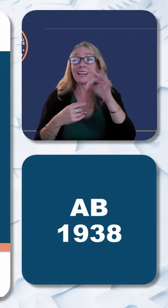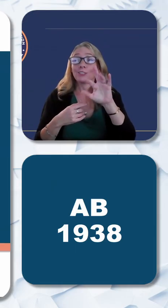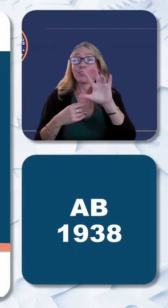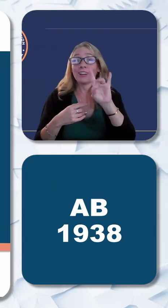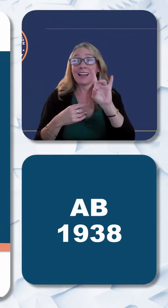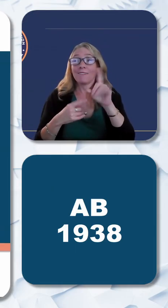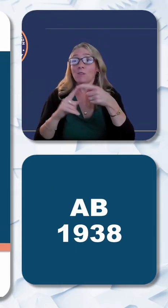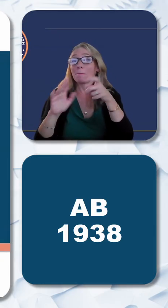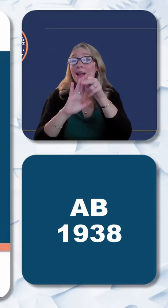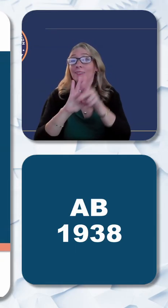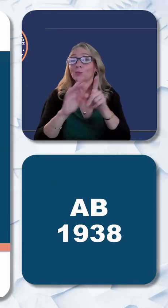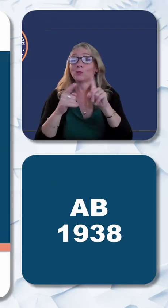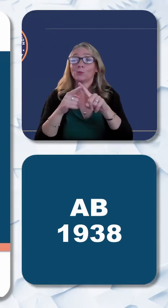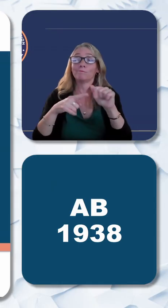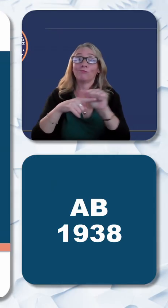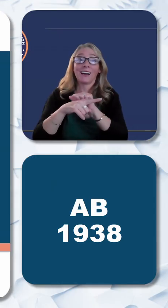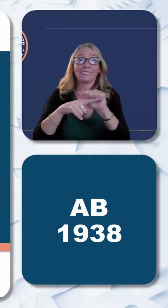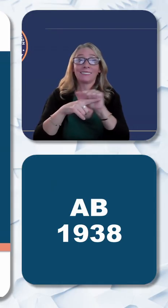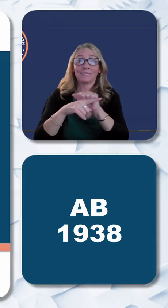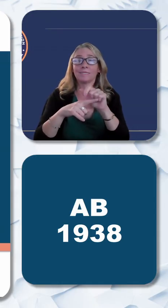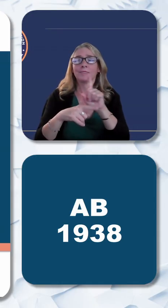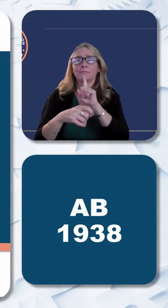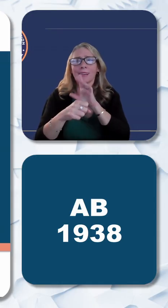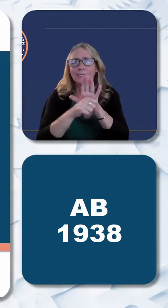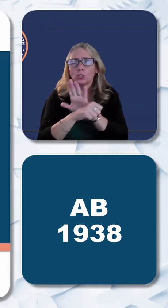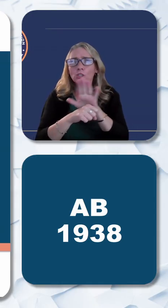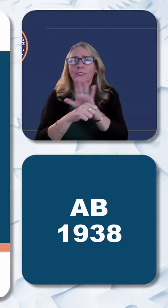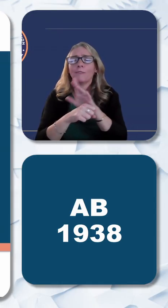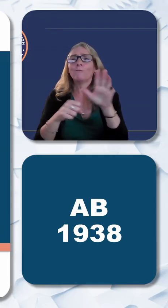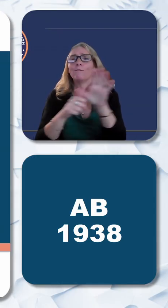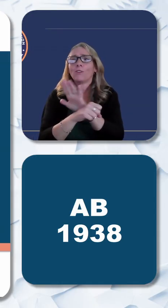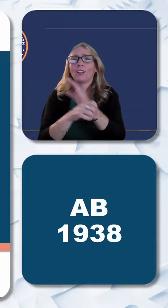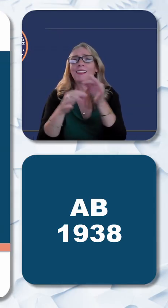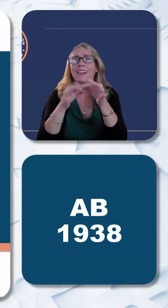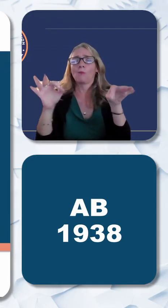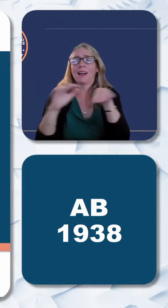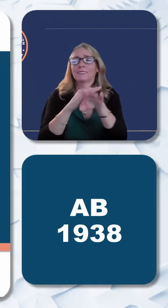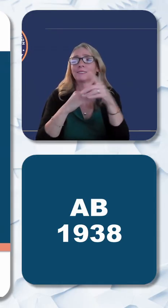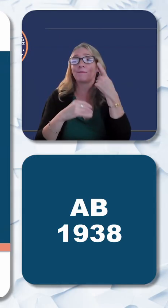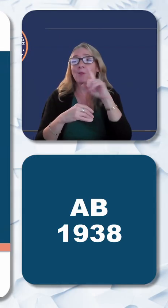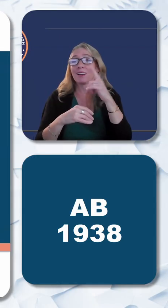webinar. Welcome to AB 1938, From Policy to Practice,